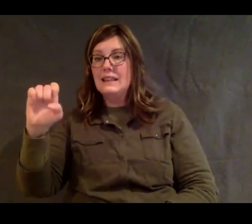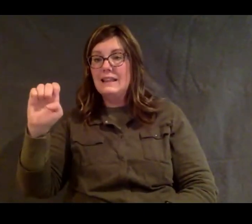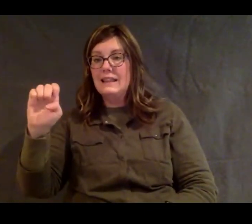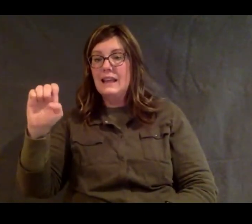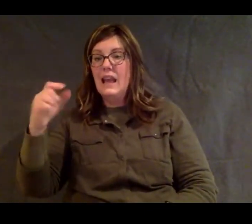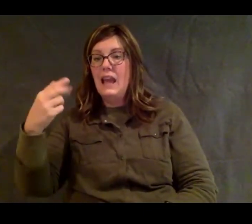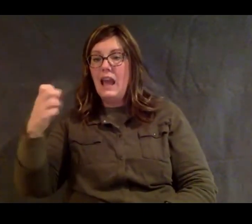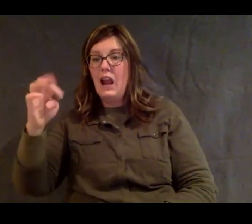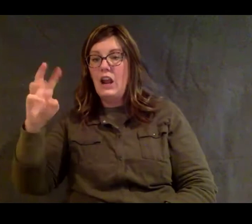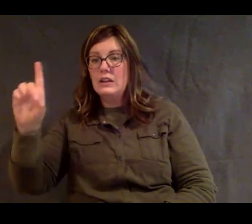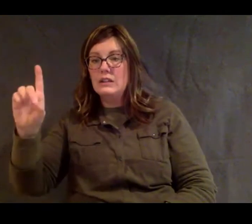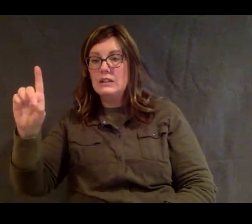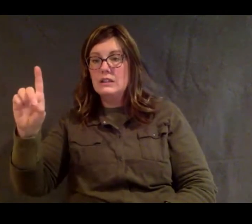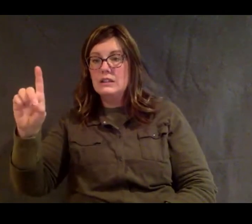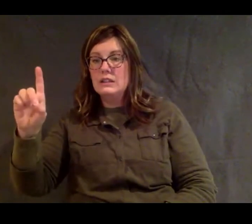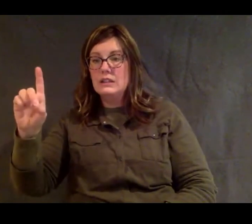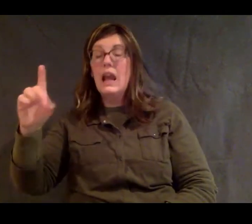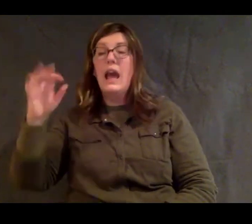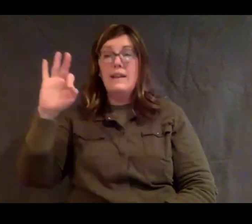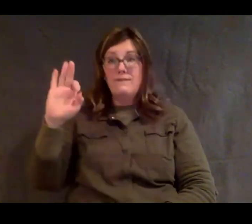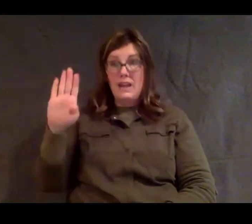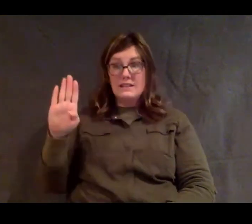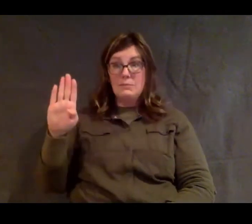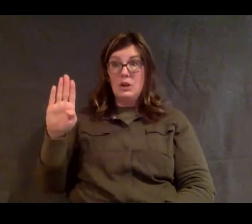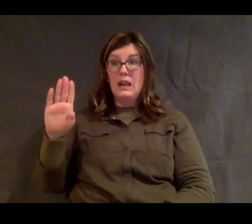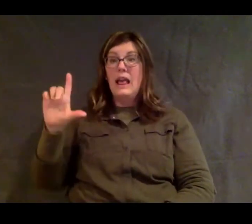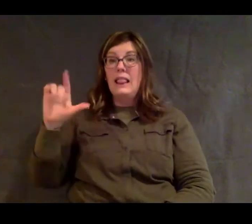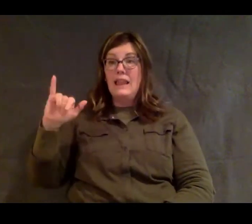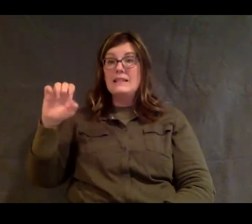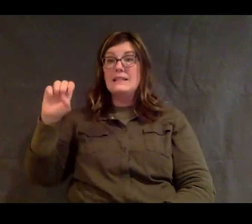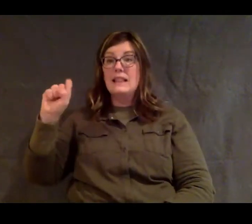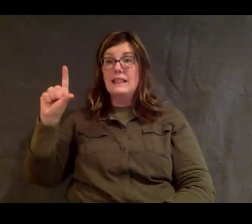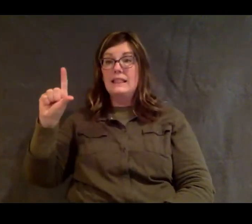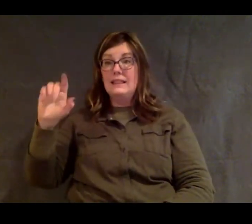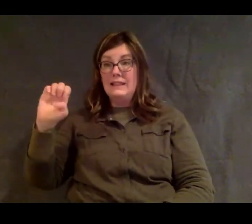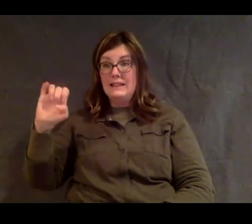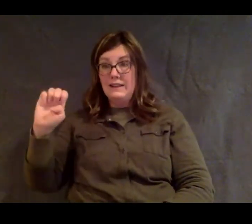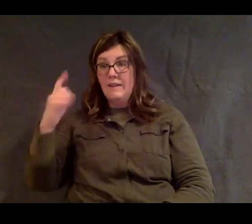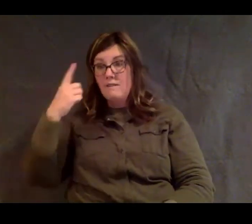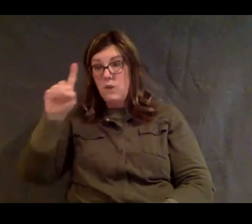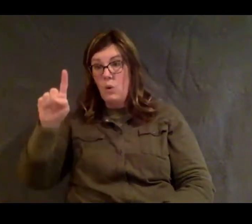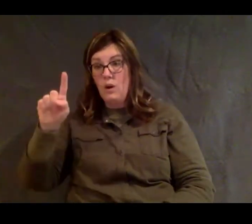for colorado on facebook so i see some questions um what is your biggest challenge of getting